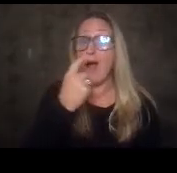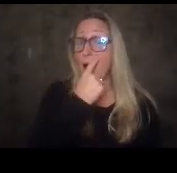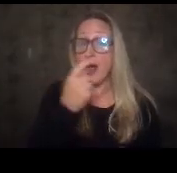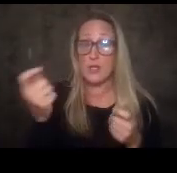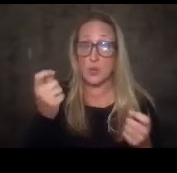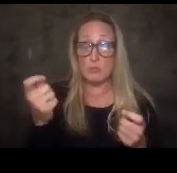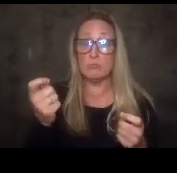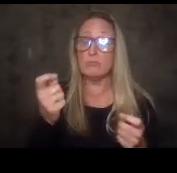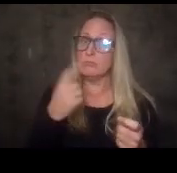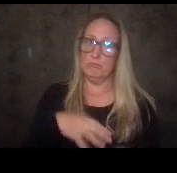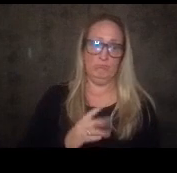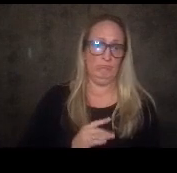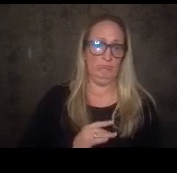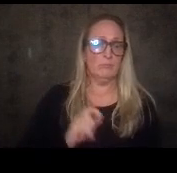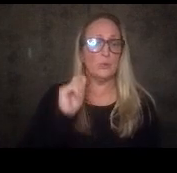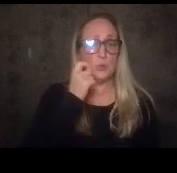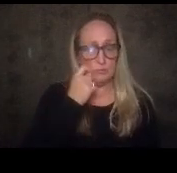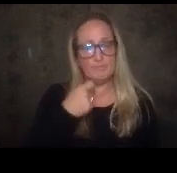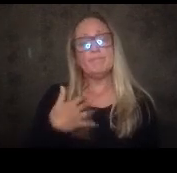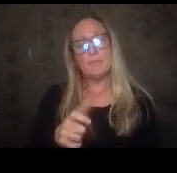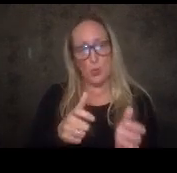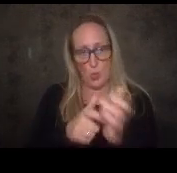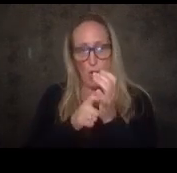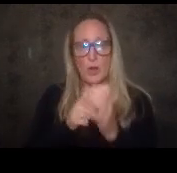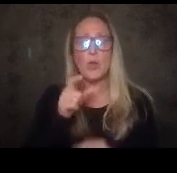something that's actually super cool. This does require you to